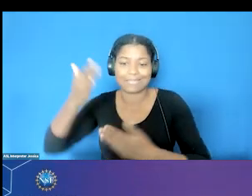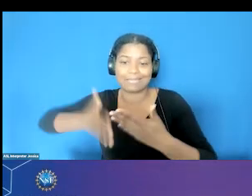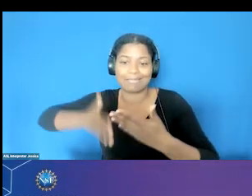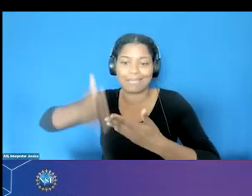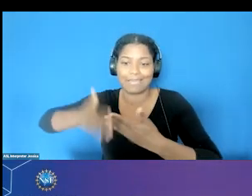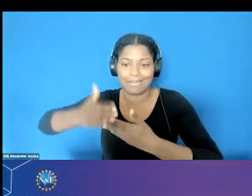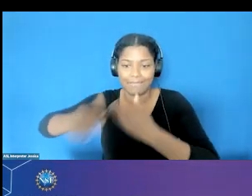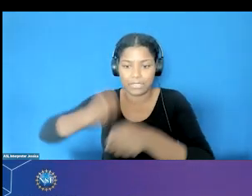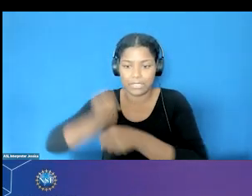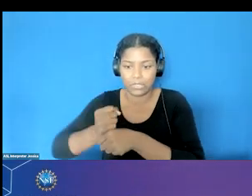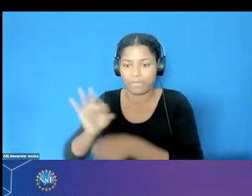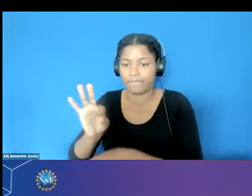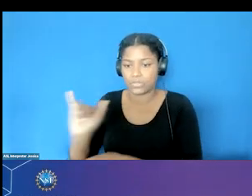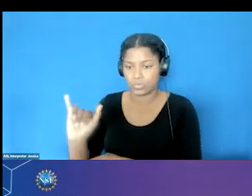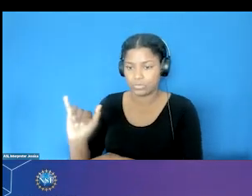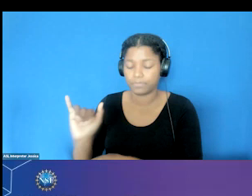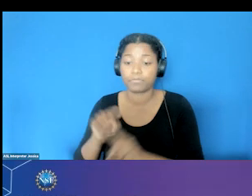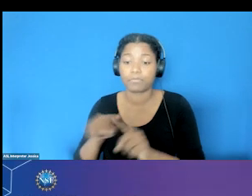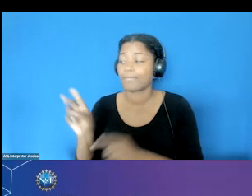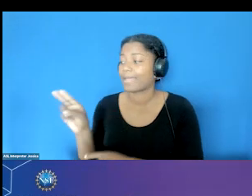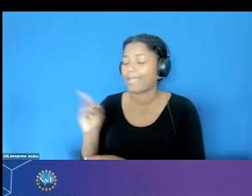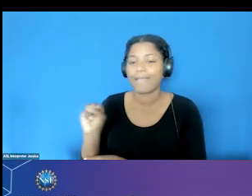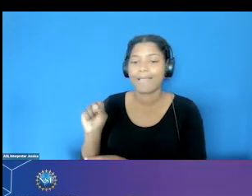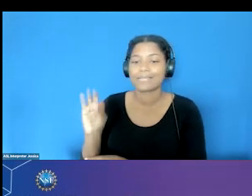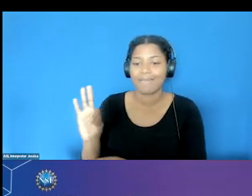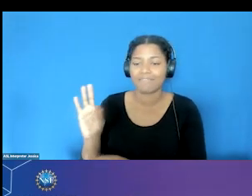I will mention that NSF, because of our accounting system,